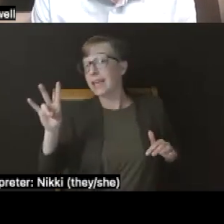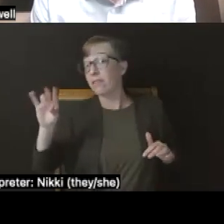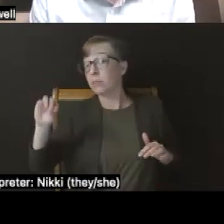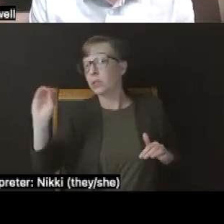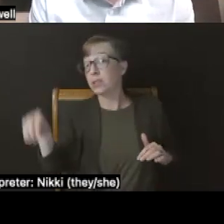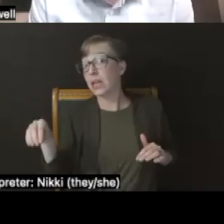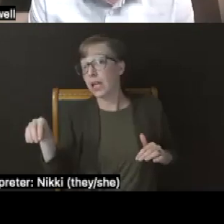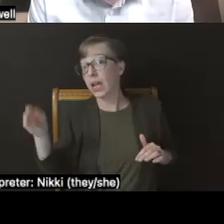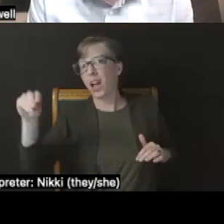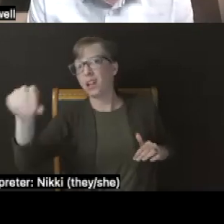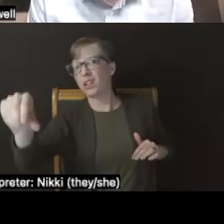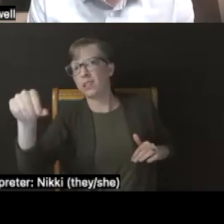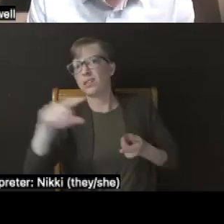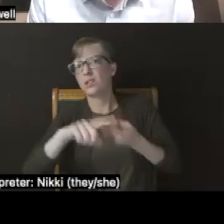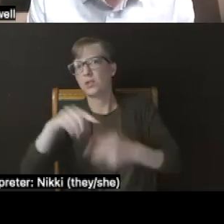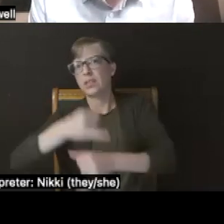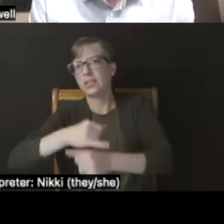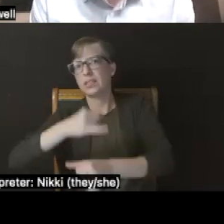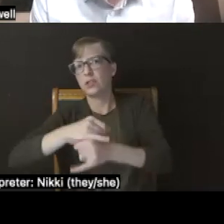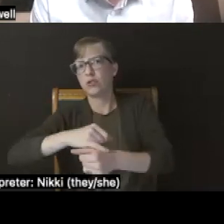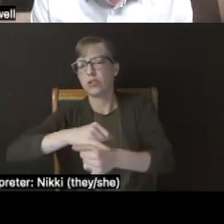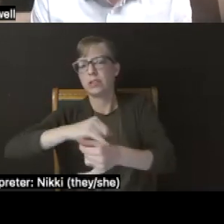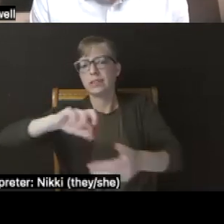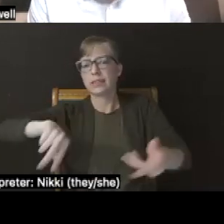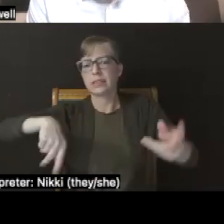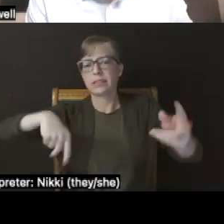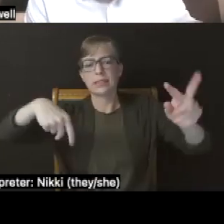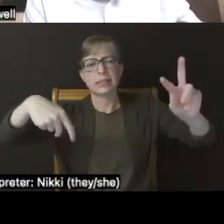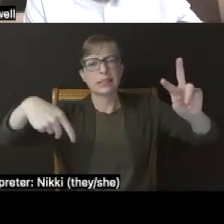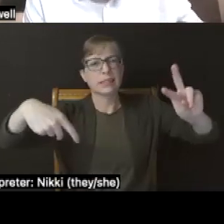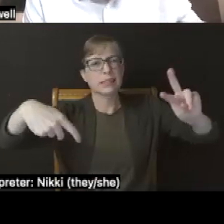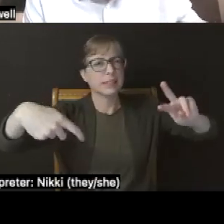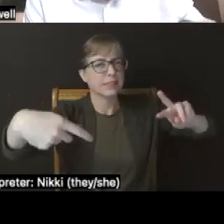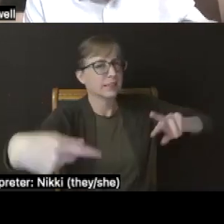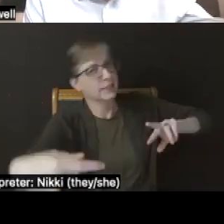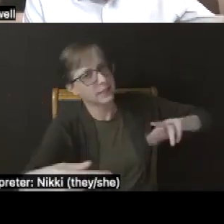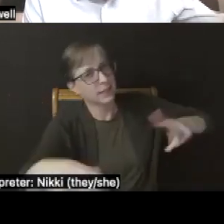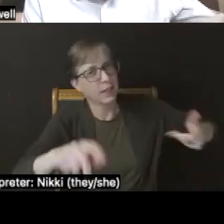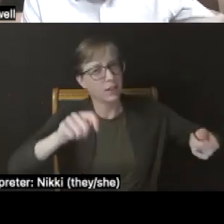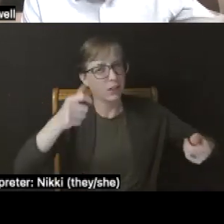We've made a lot of progress because of Olmstead and because of federal programs and